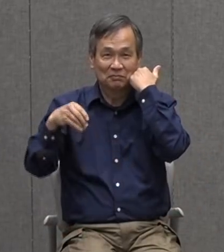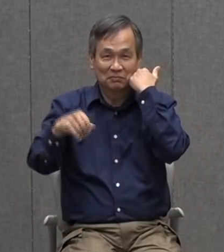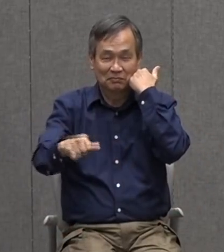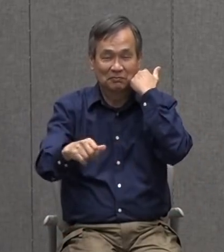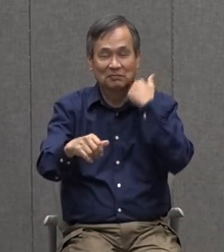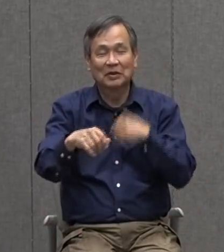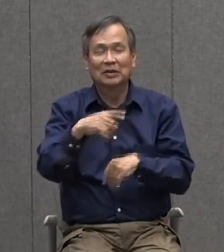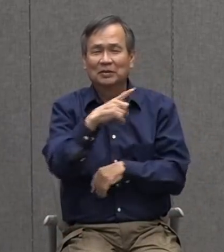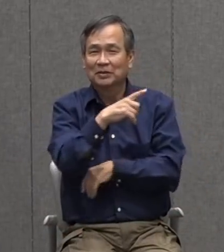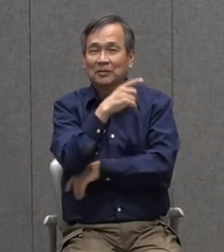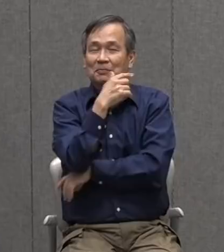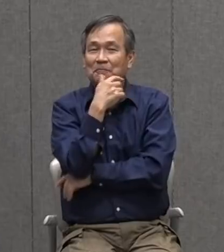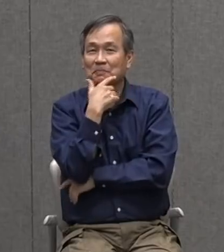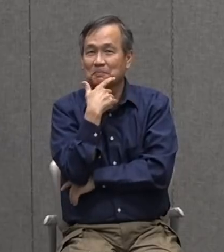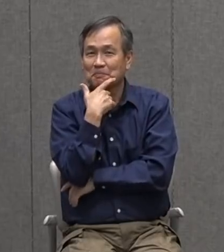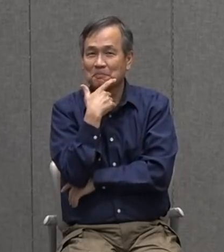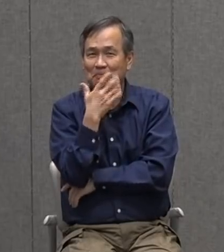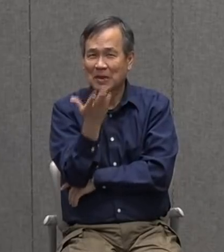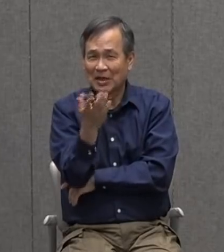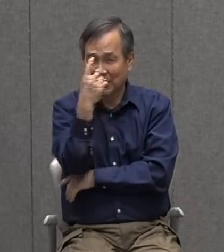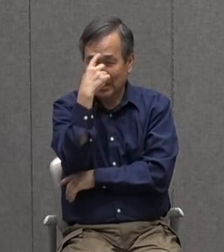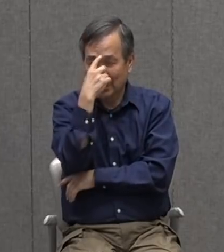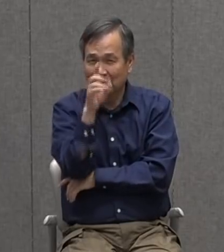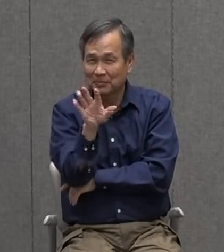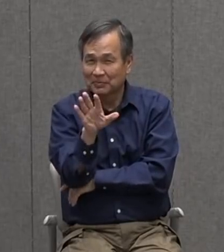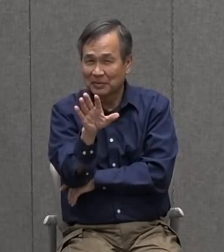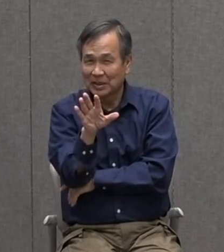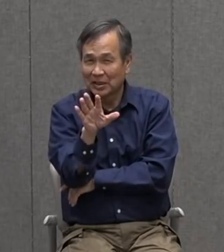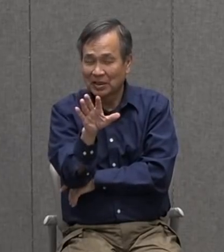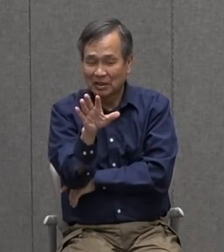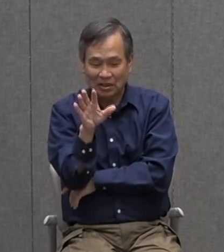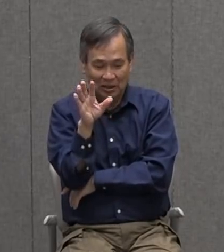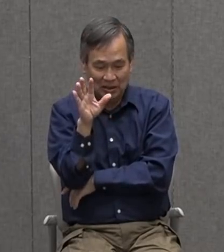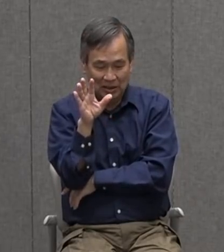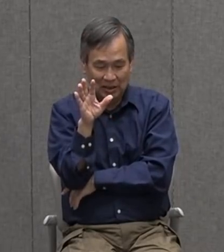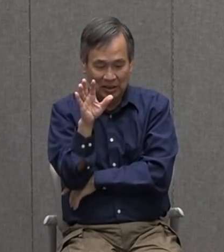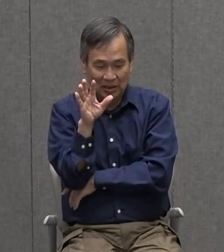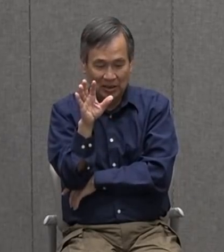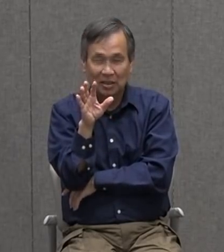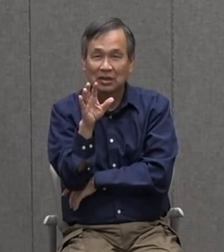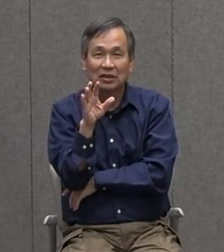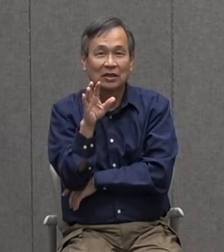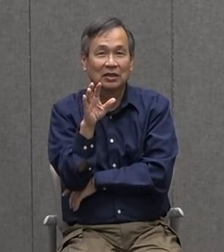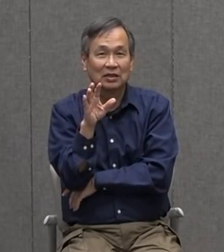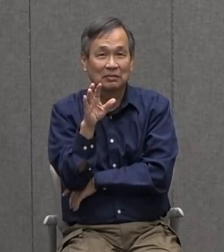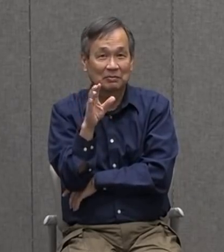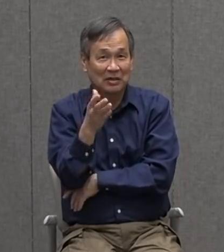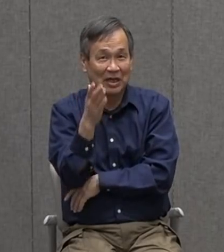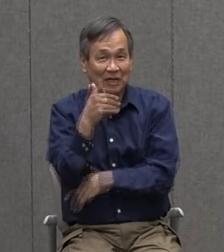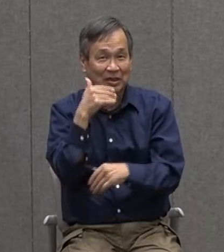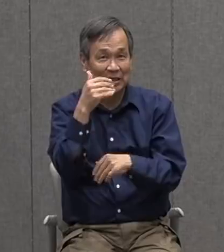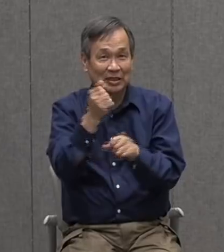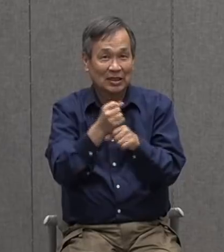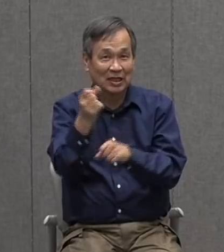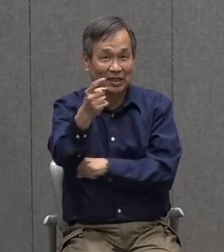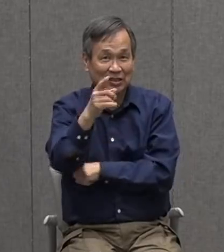Hmm, let's think. Jack's about to maybe do something different throughout the next year.